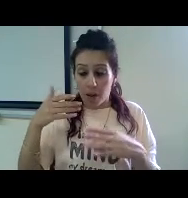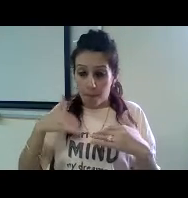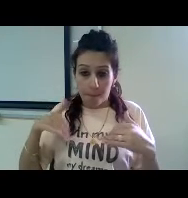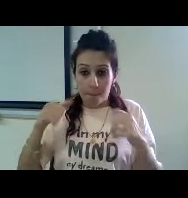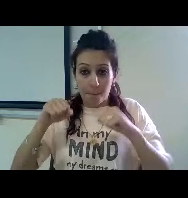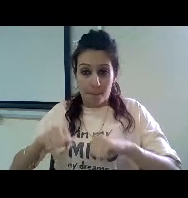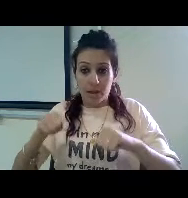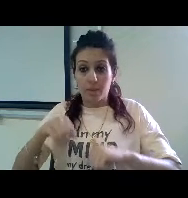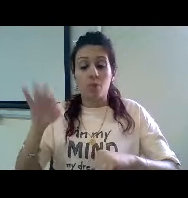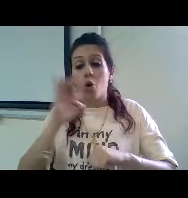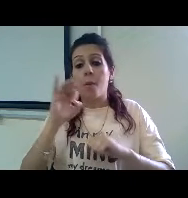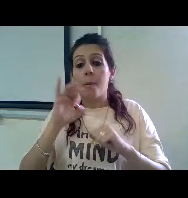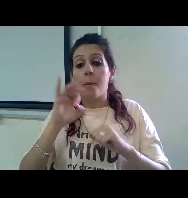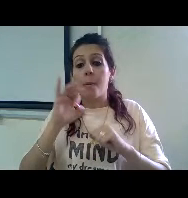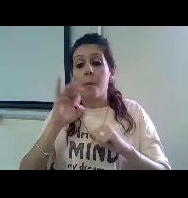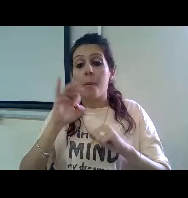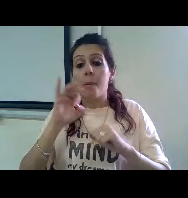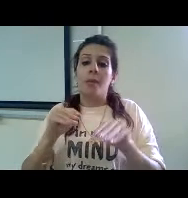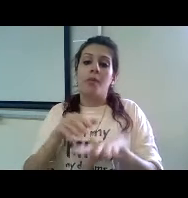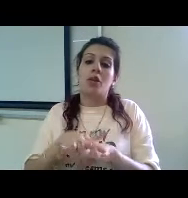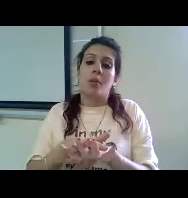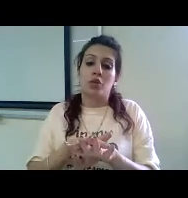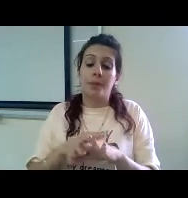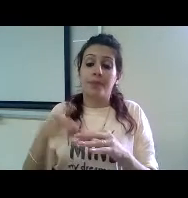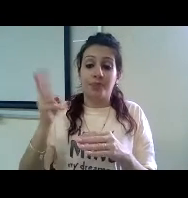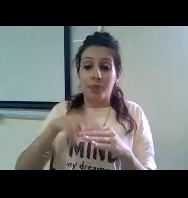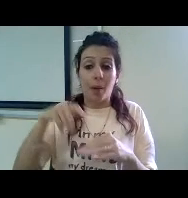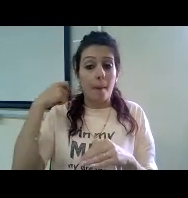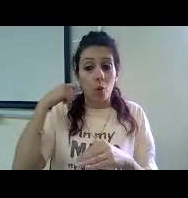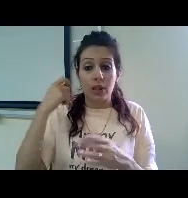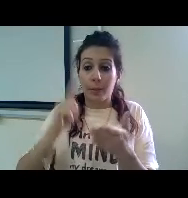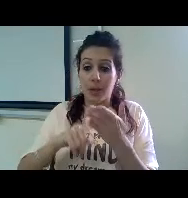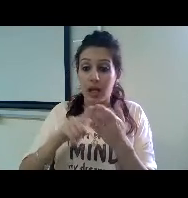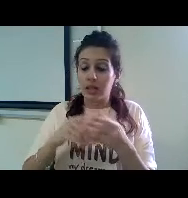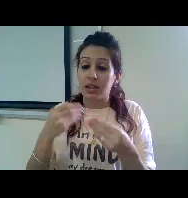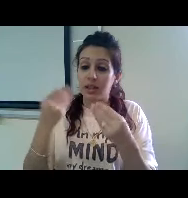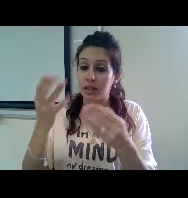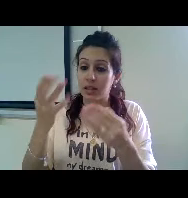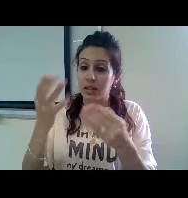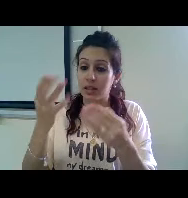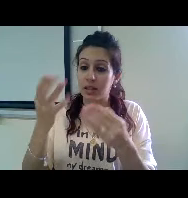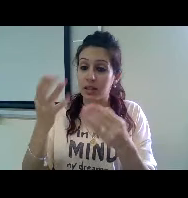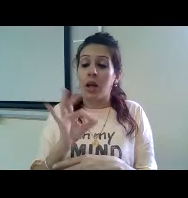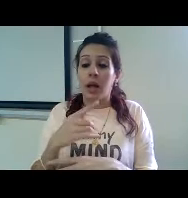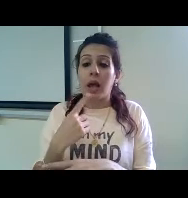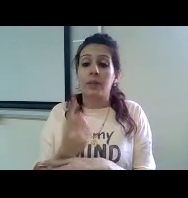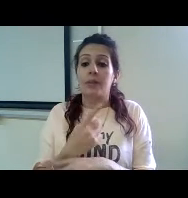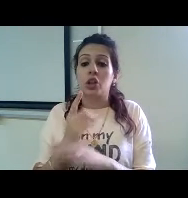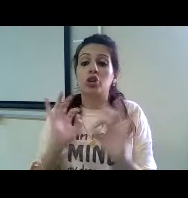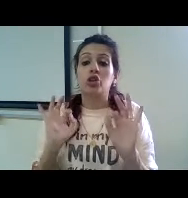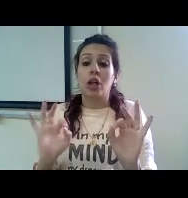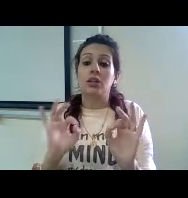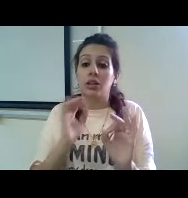It trains and enables school principals to provide an inclusive school environment, and prepares teachers to